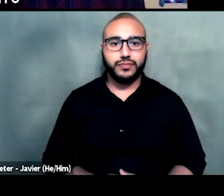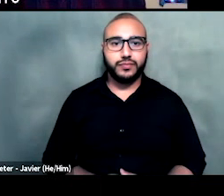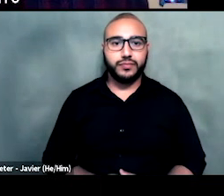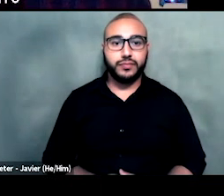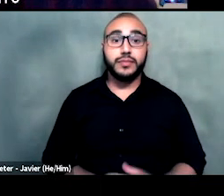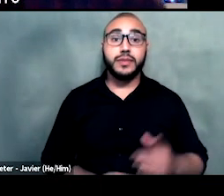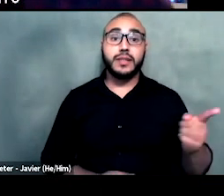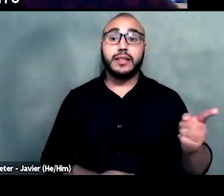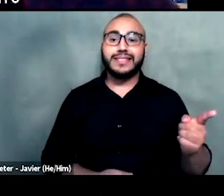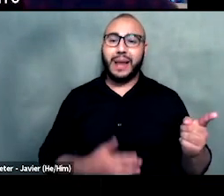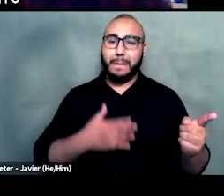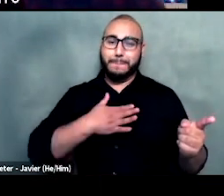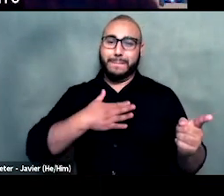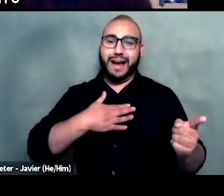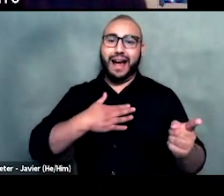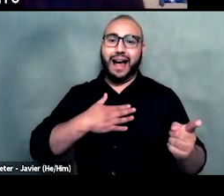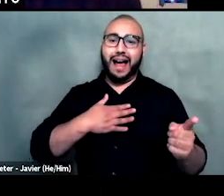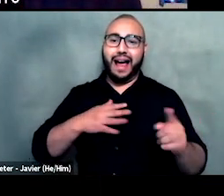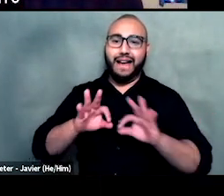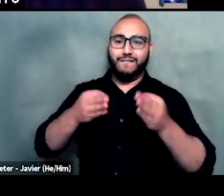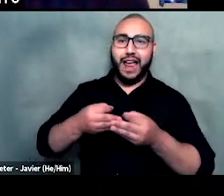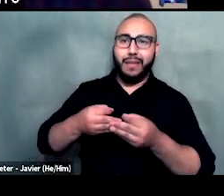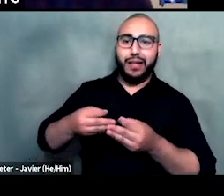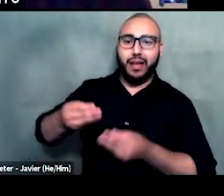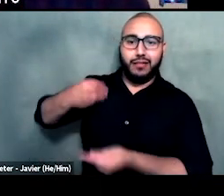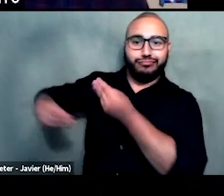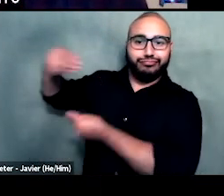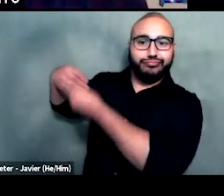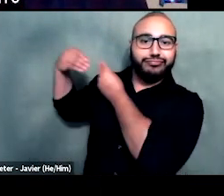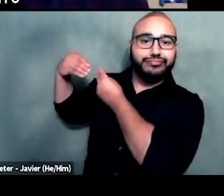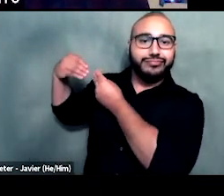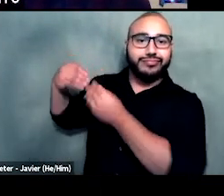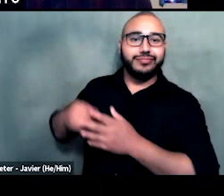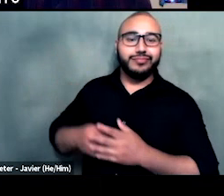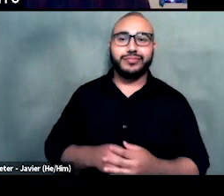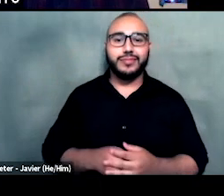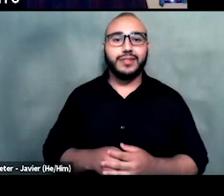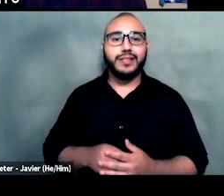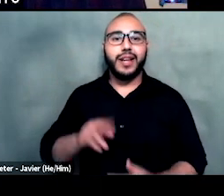these are some of my ancestors right here. And you can see these are Ute families.